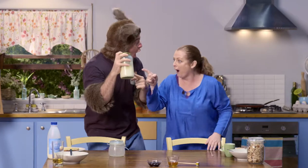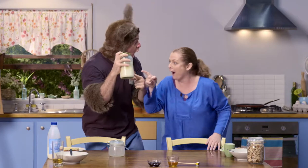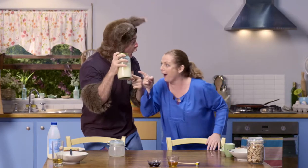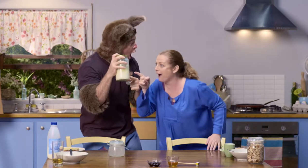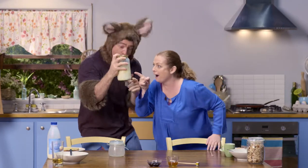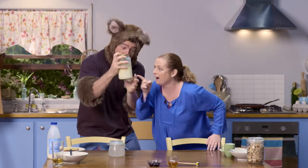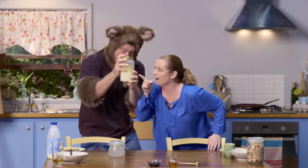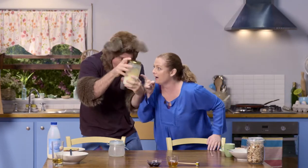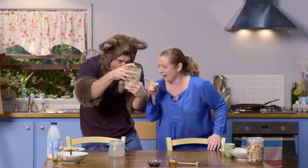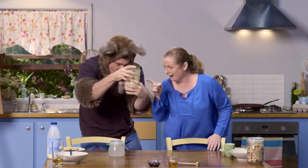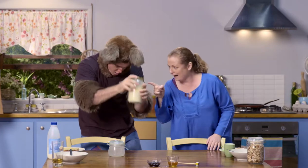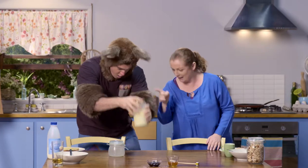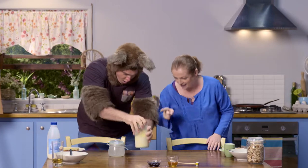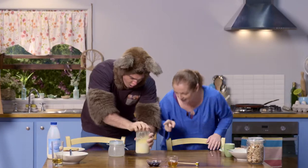Oh. Look! Ah.